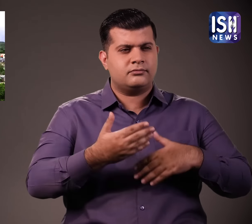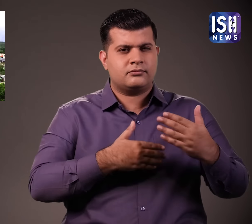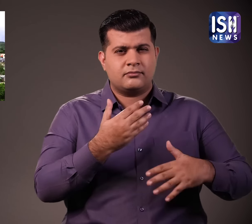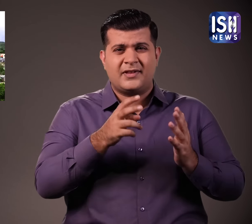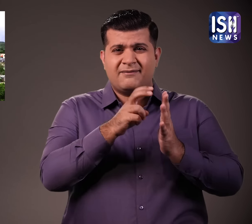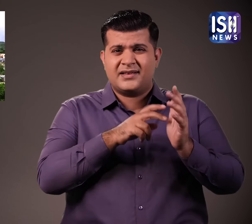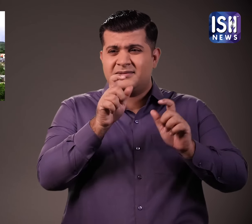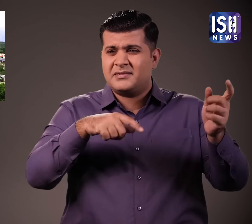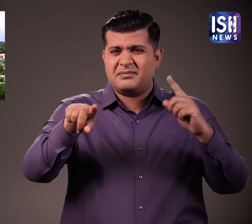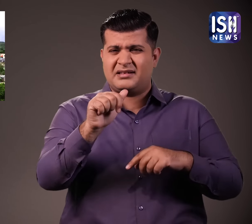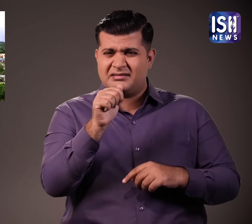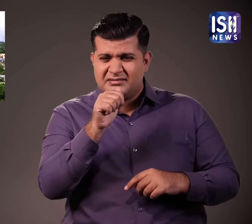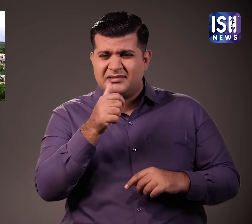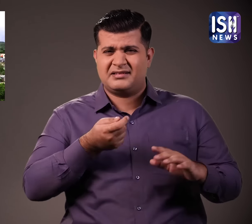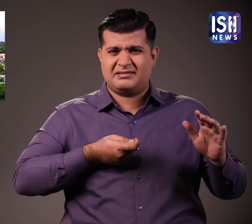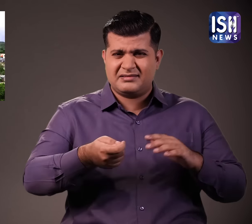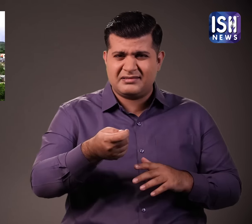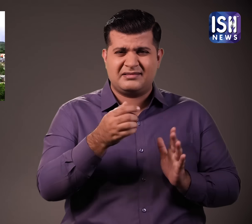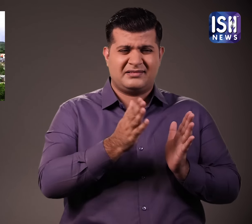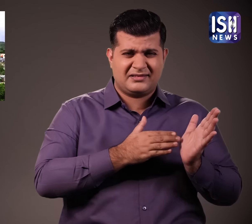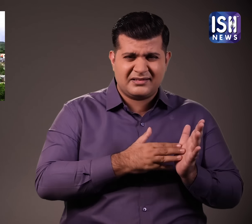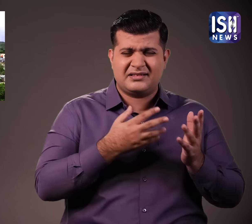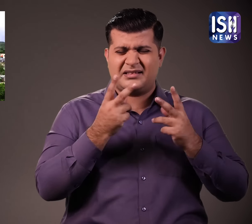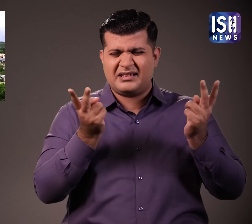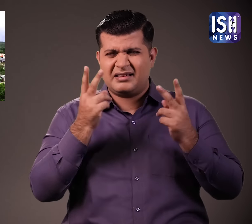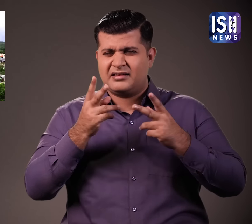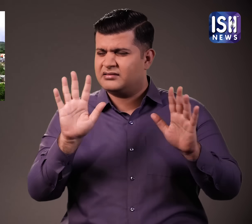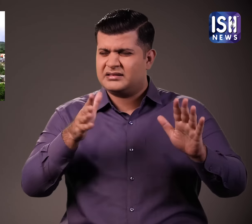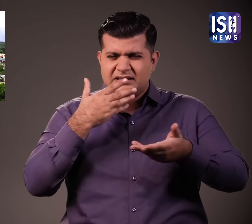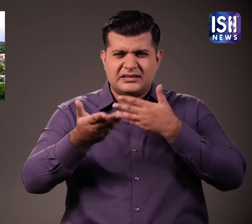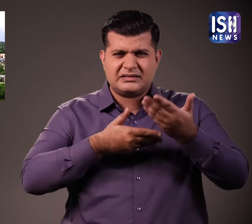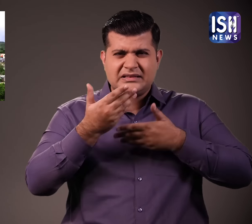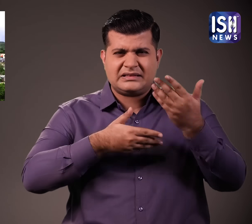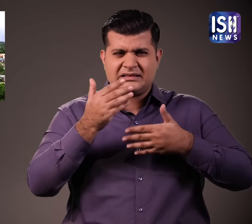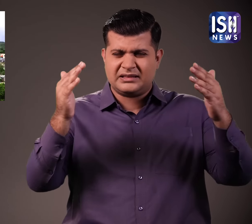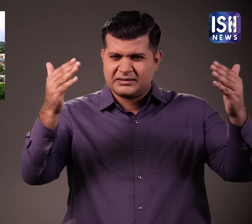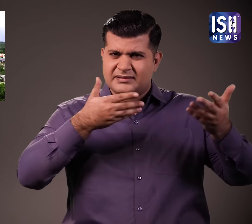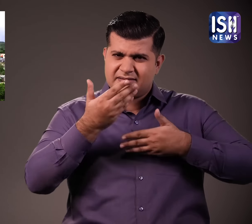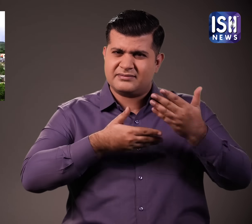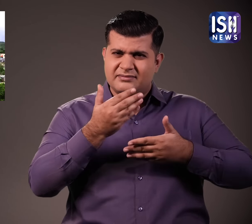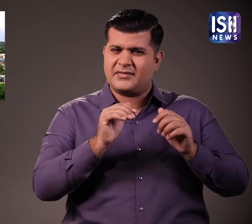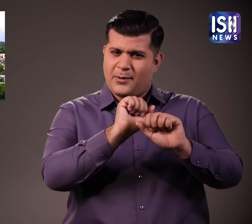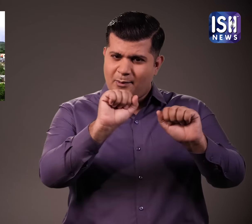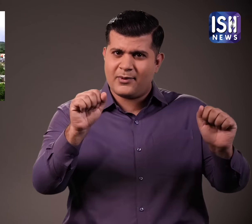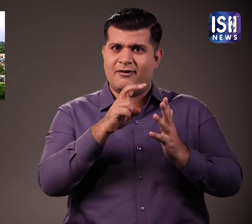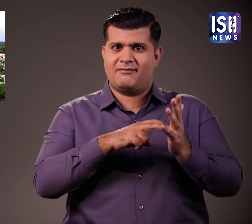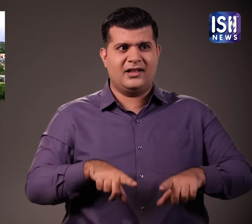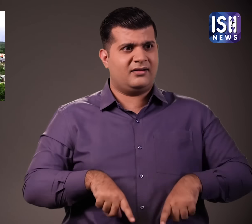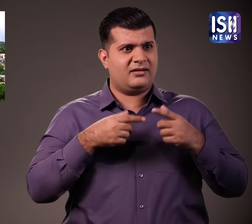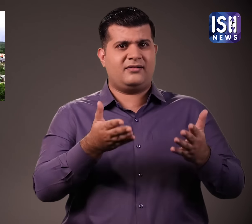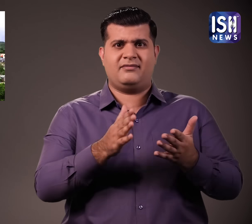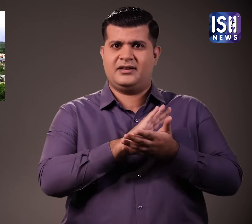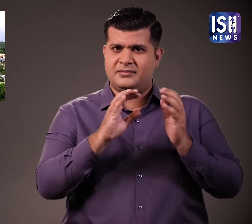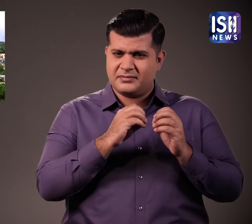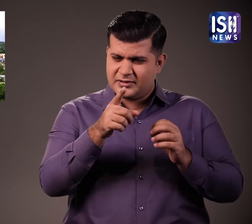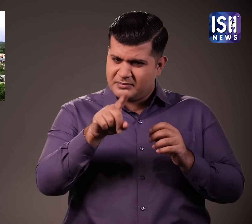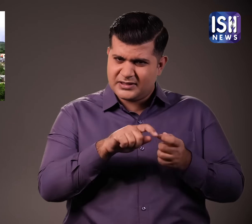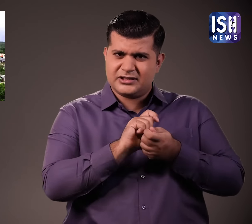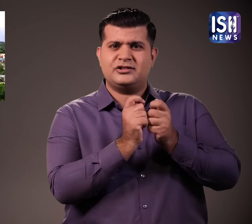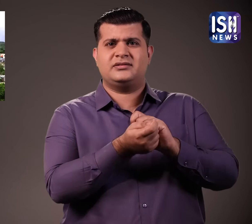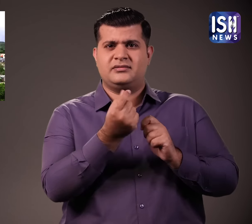Since people were addicted to alcohol and gambling, he began educating them about the need to eduacte the village which was their home.